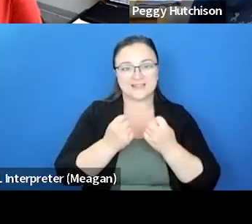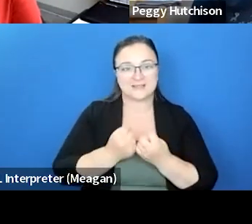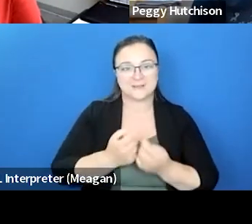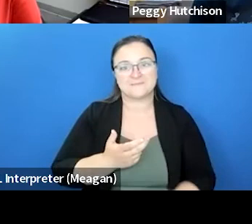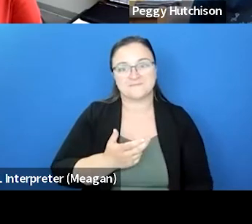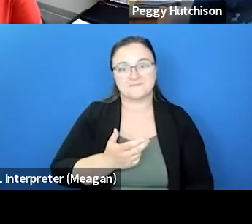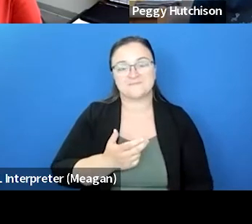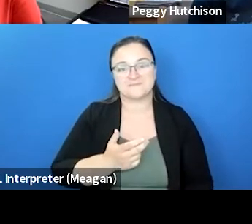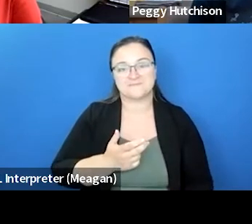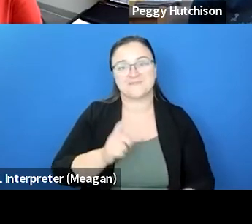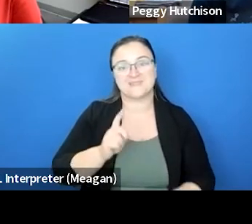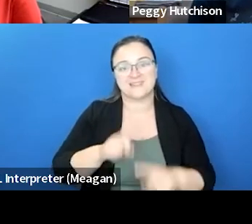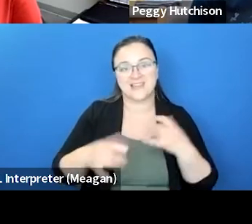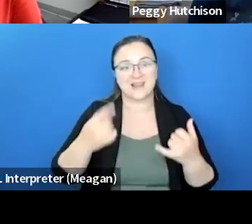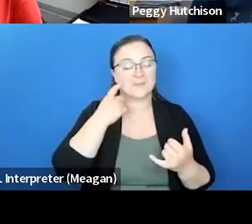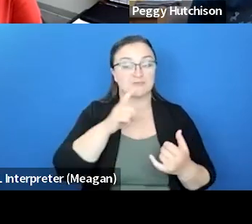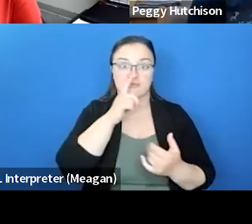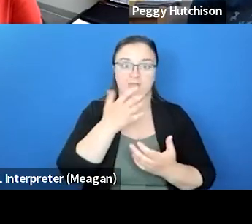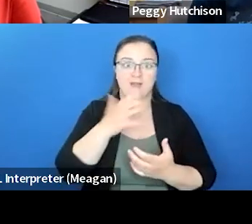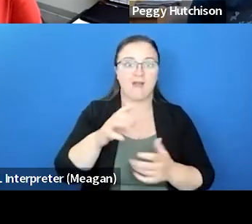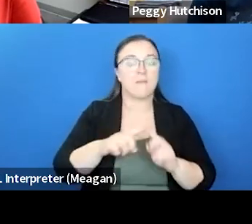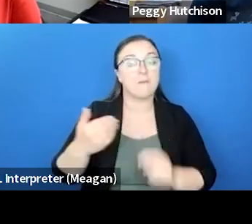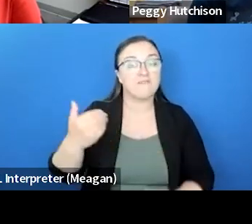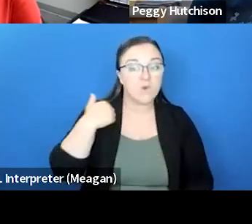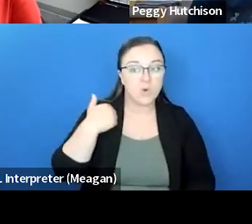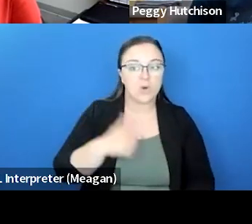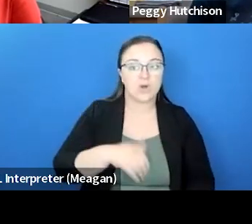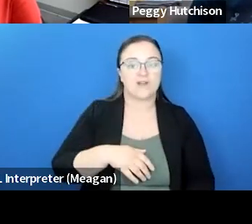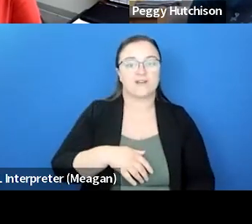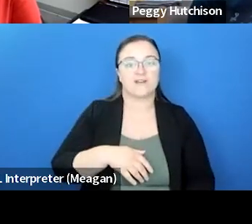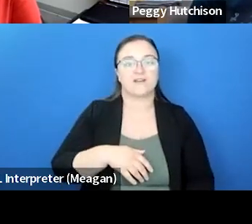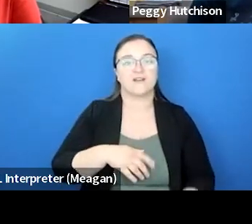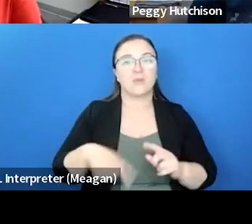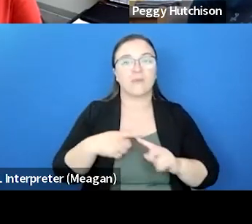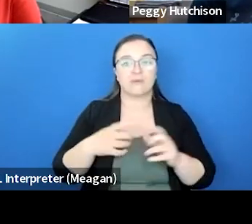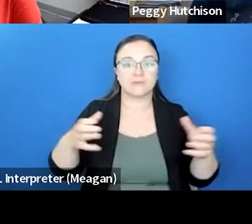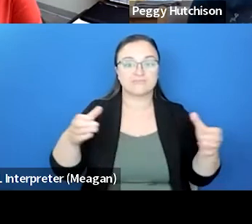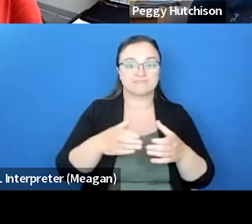they can't do it now cause it's too hot here, but before, you know, they would, when we would gather, go through each suite and say, Hey,